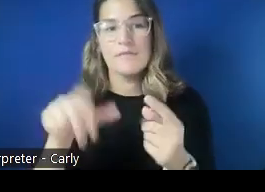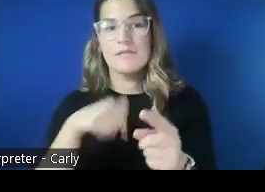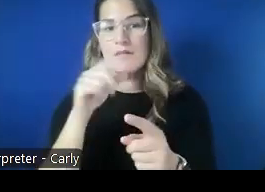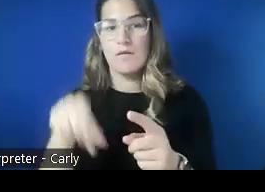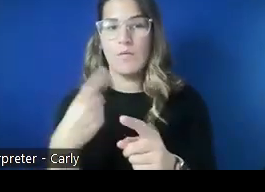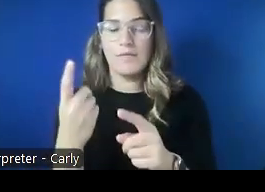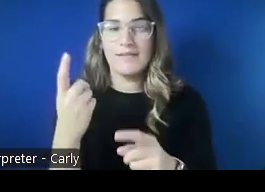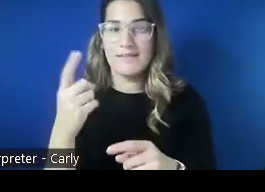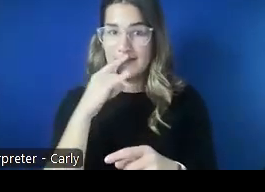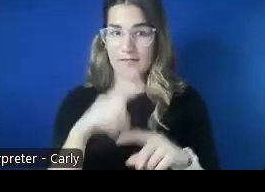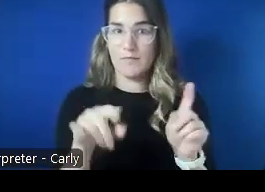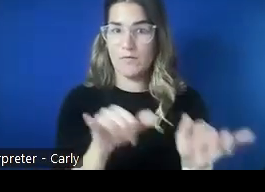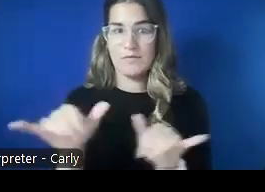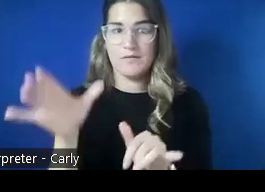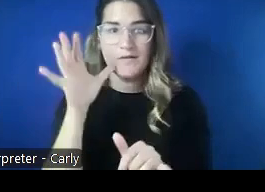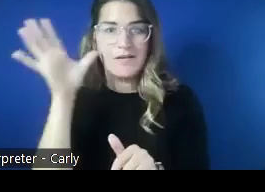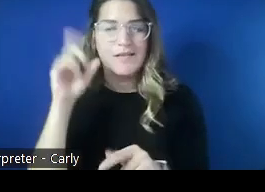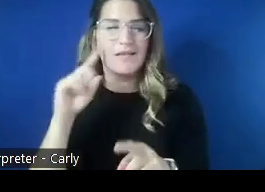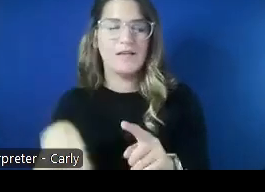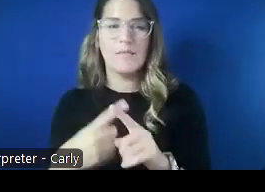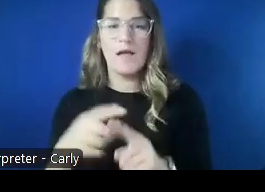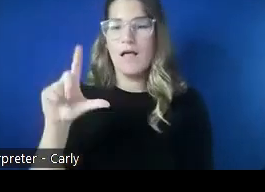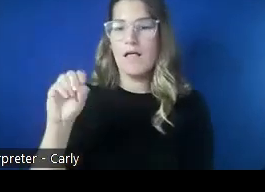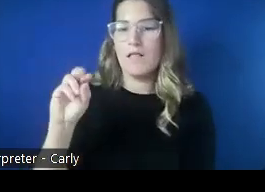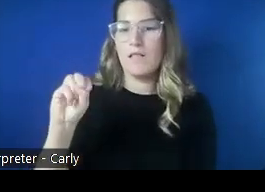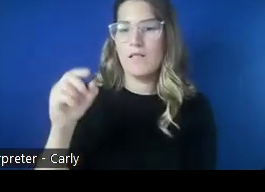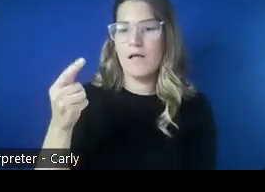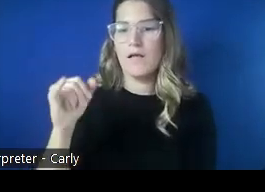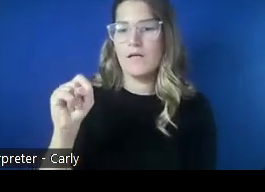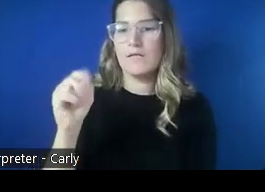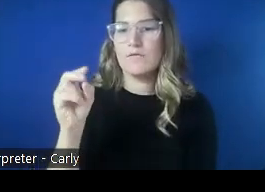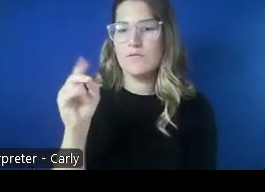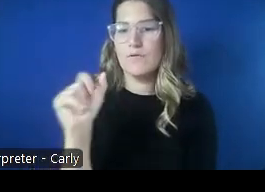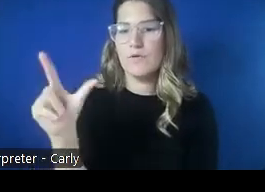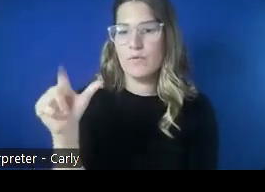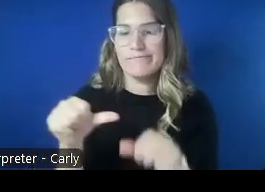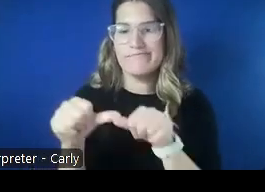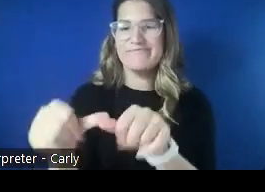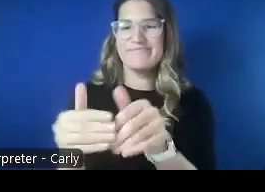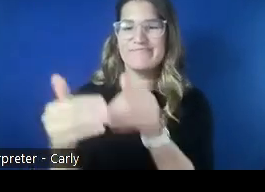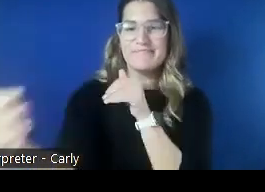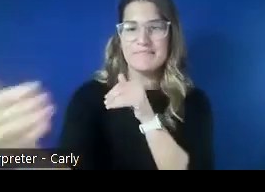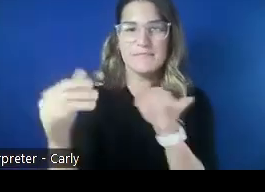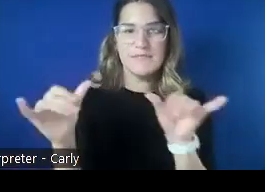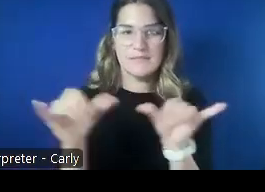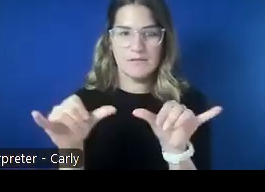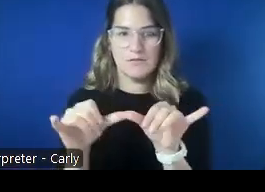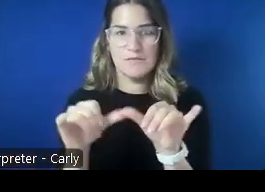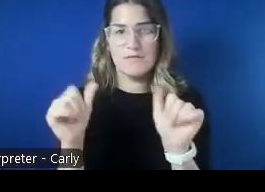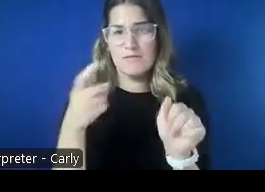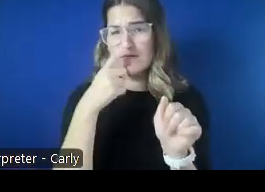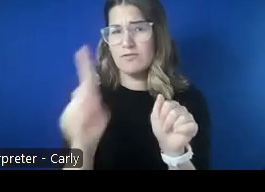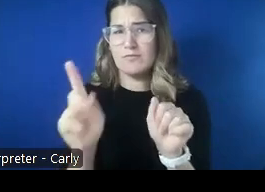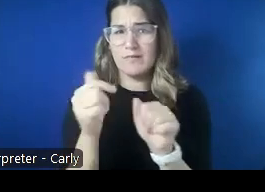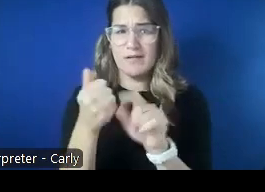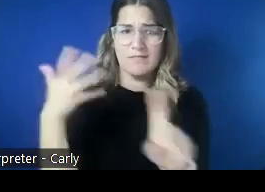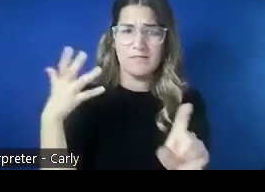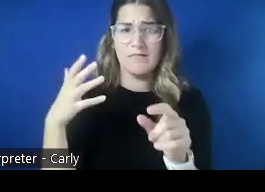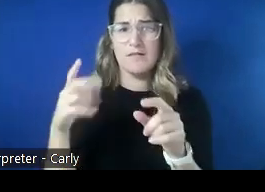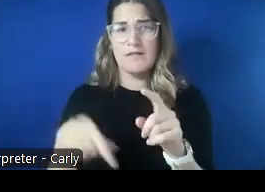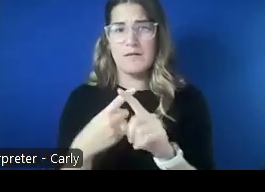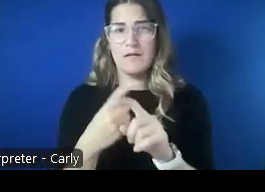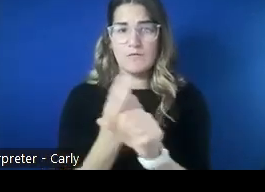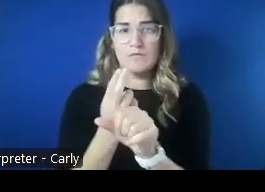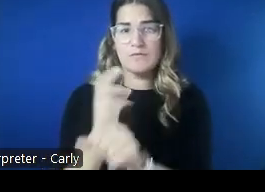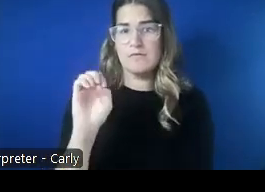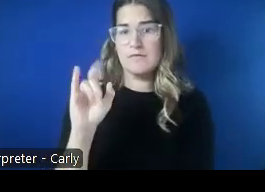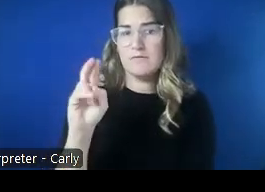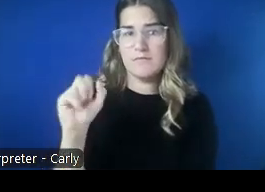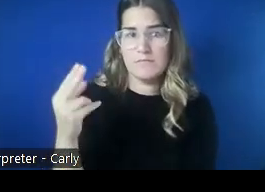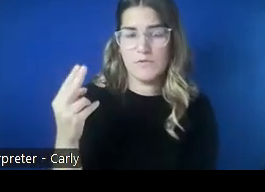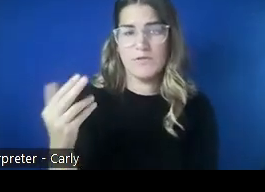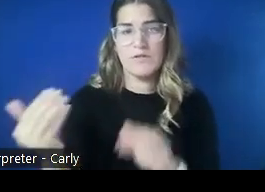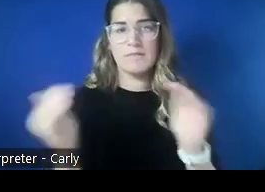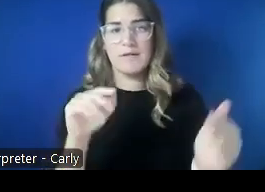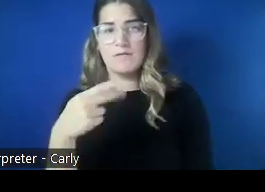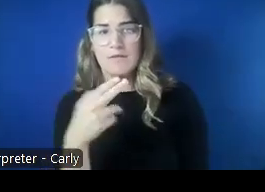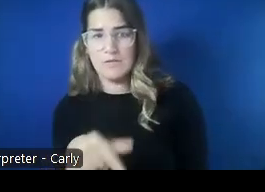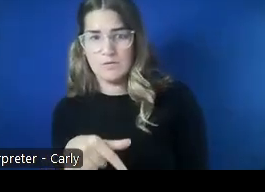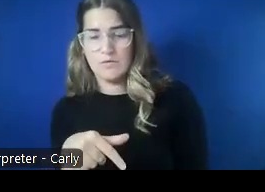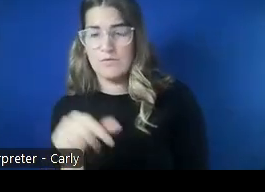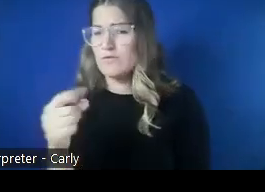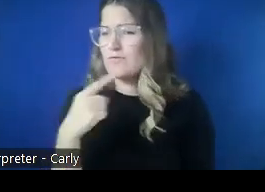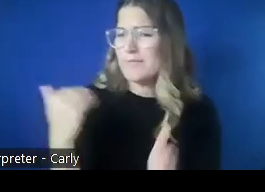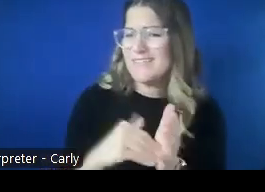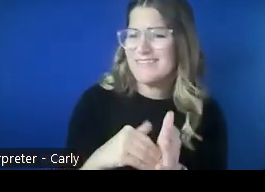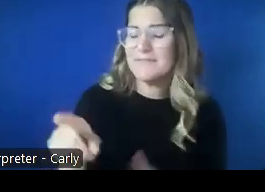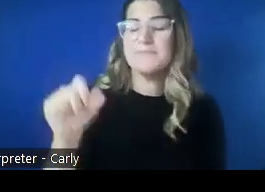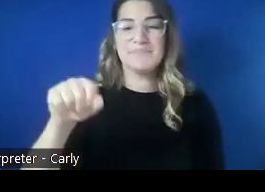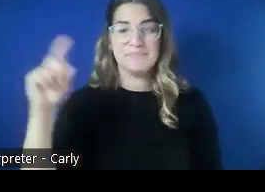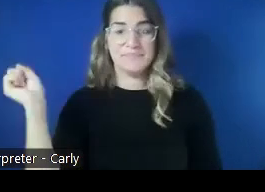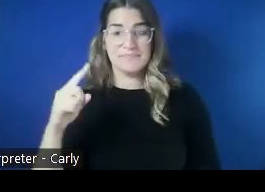meas I can say a little bit about that and we oh sorry uh so the question is around using the